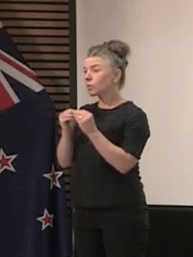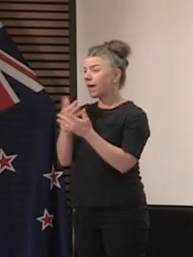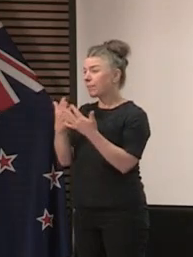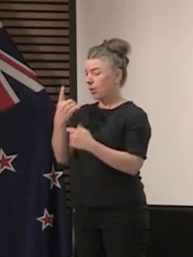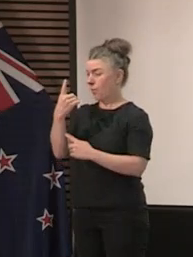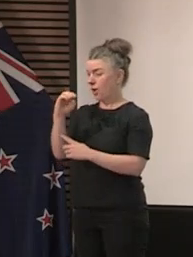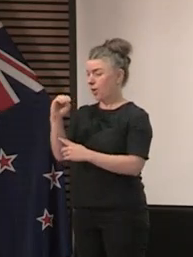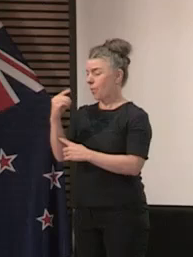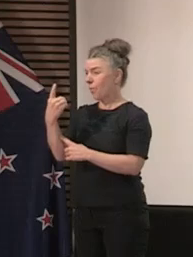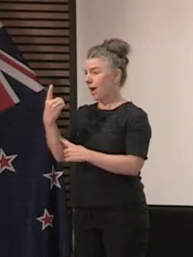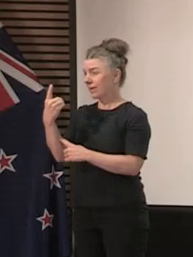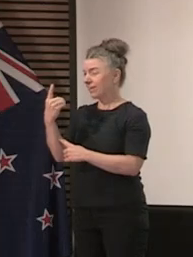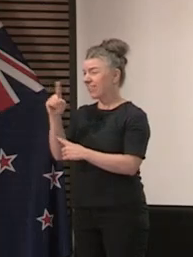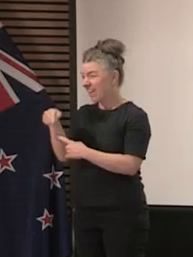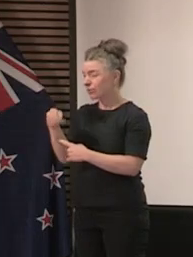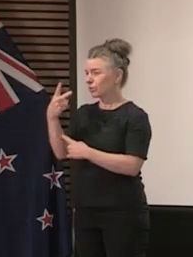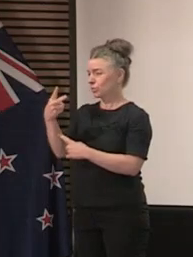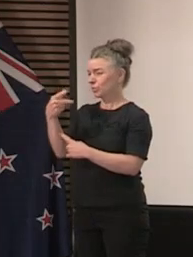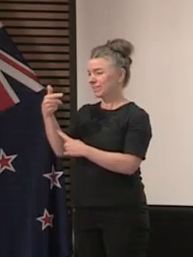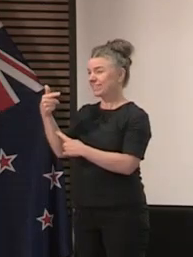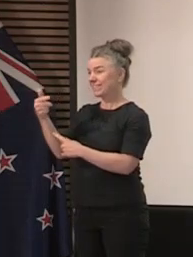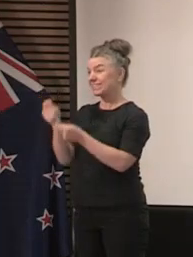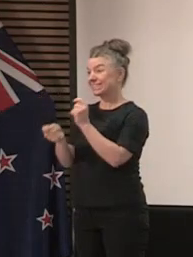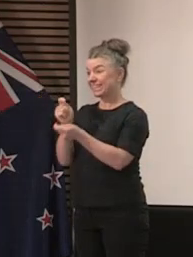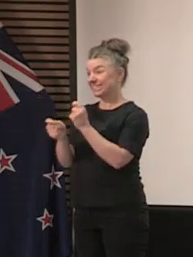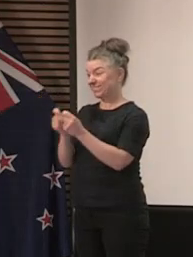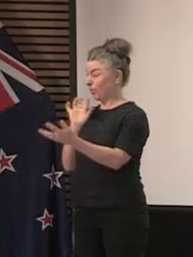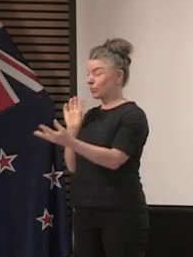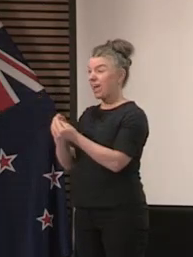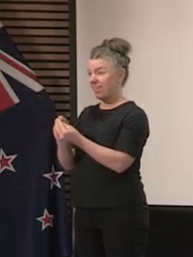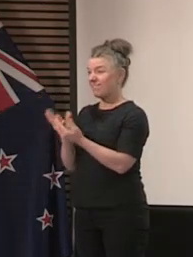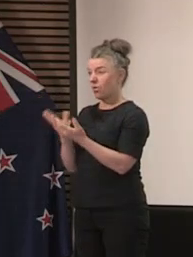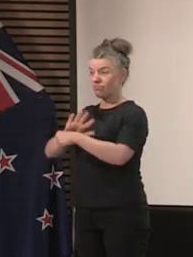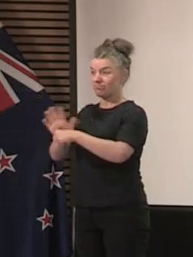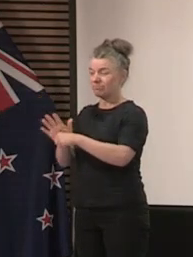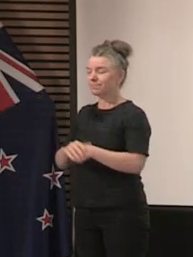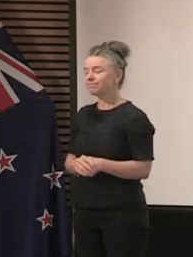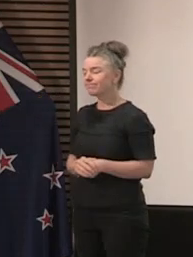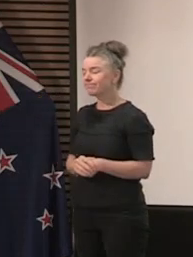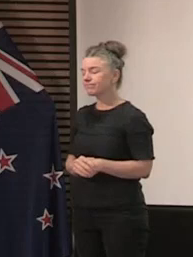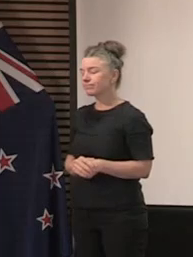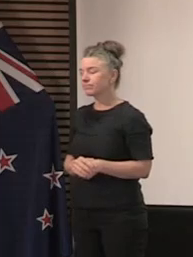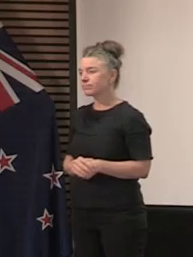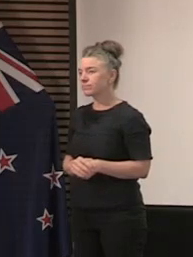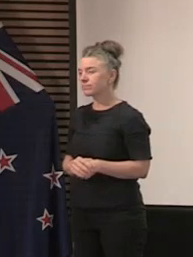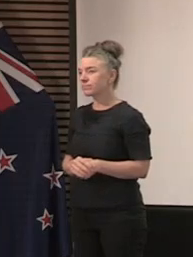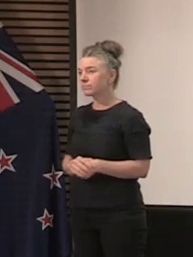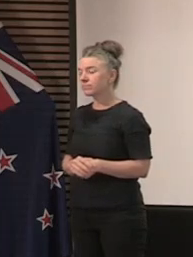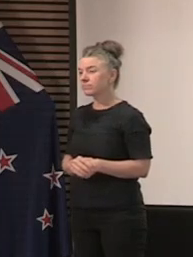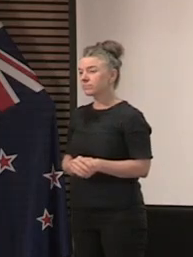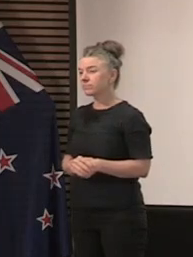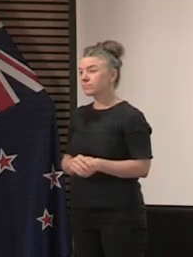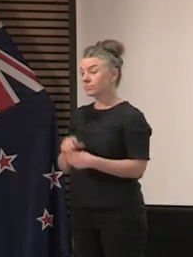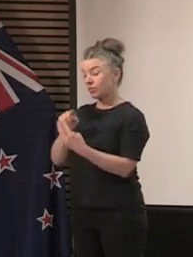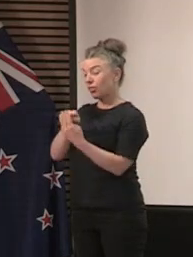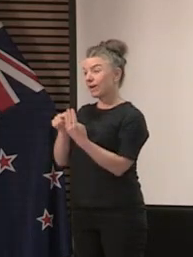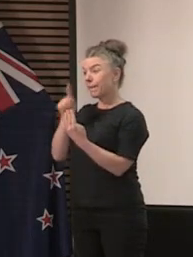05% were positive. We've now